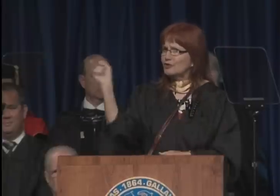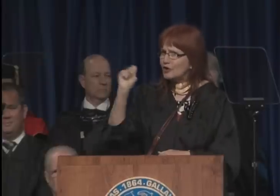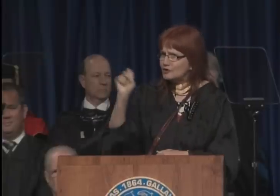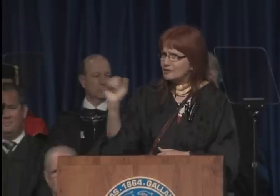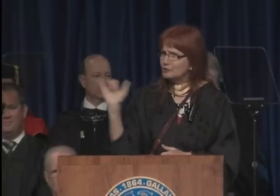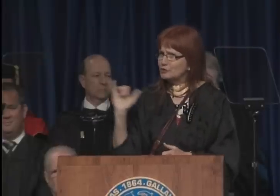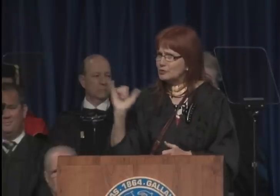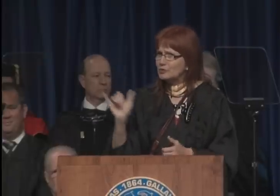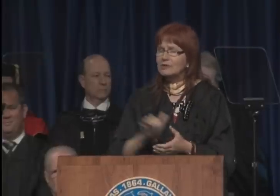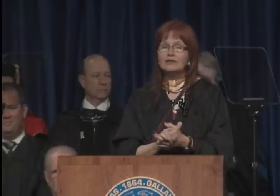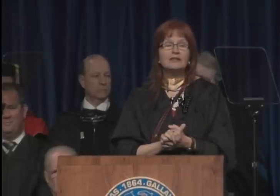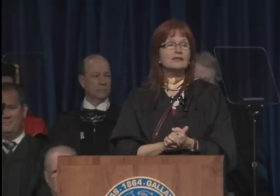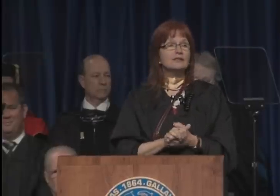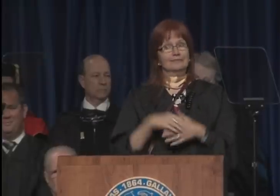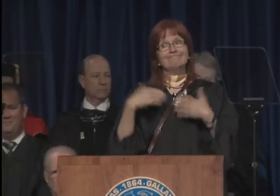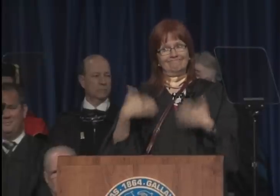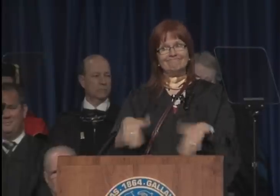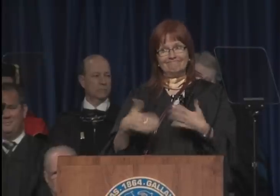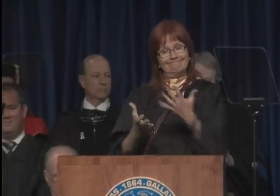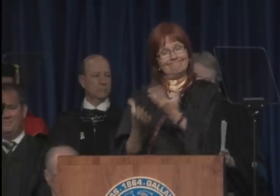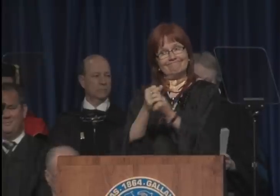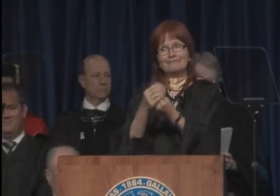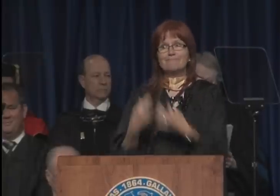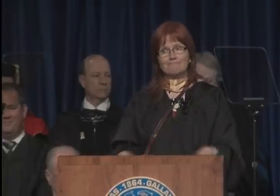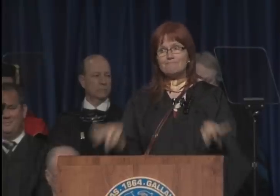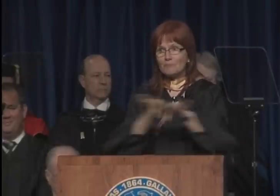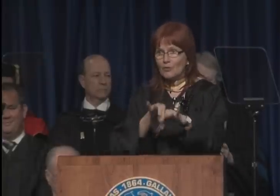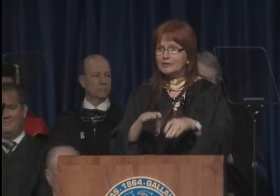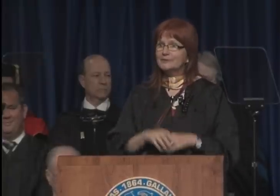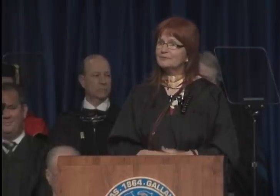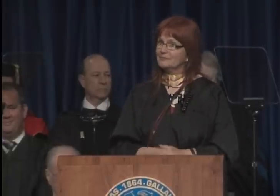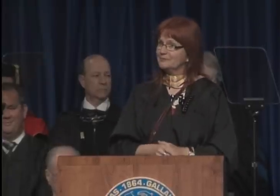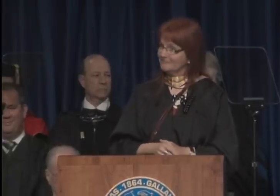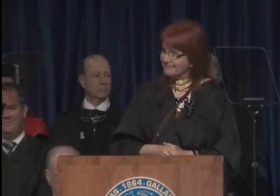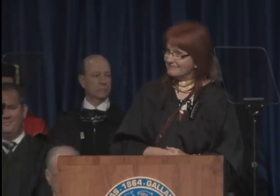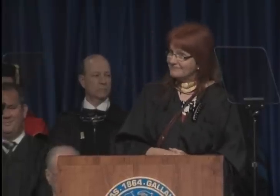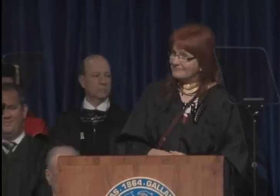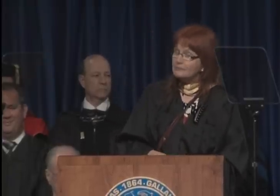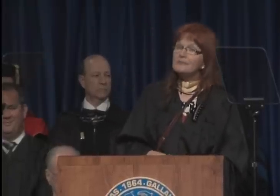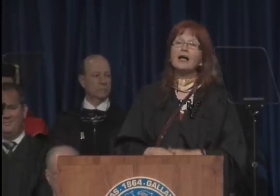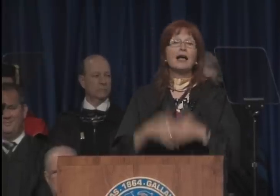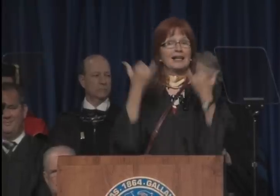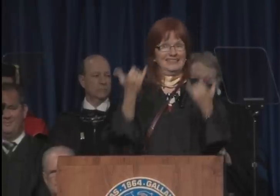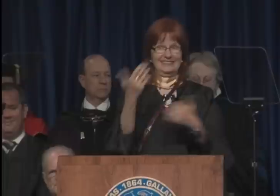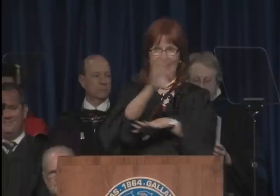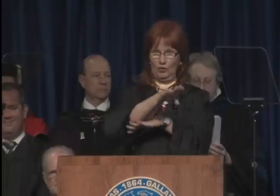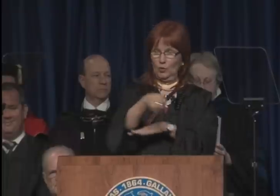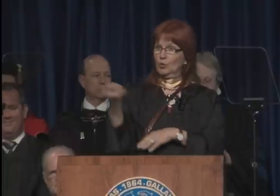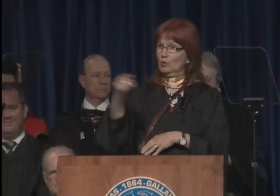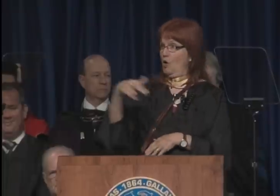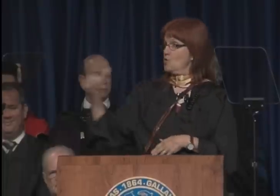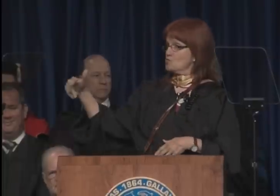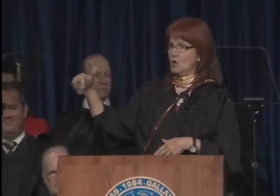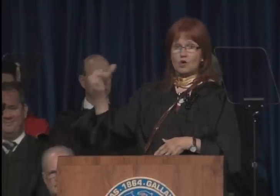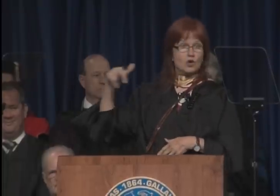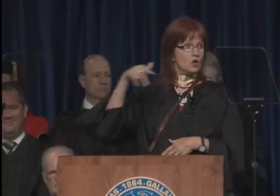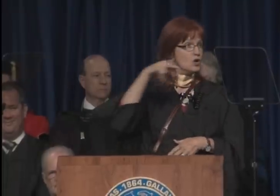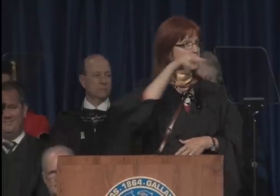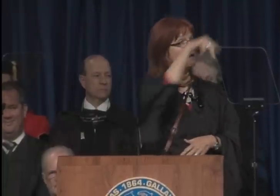that kind of support, which is the same kind of support that some of you have gotten to be here today.